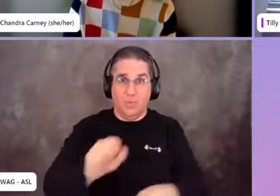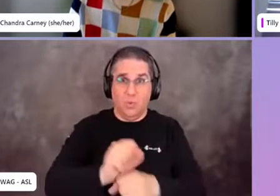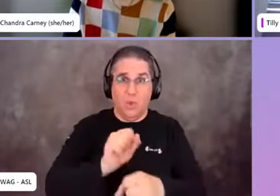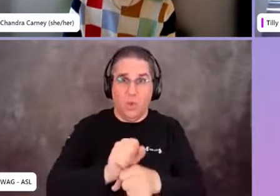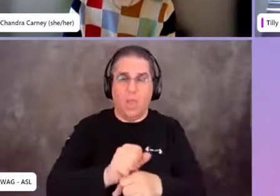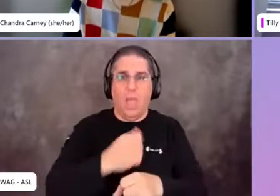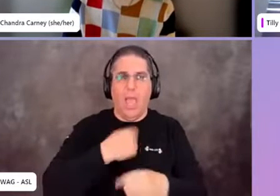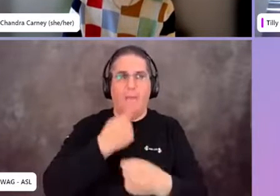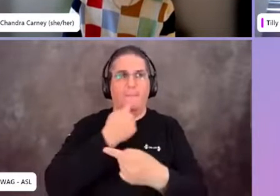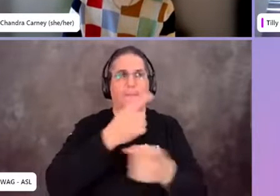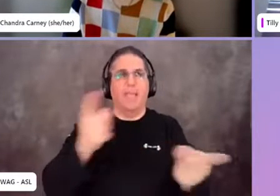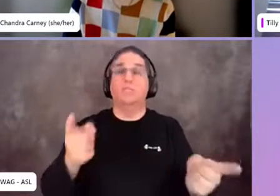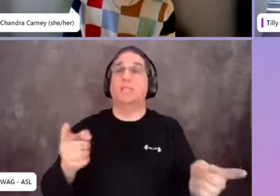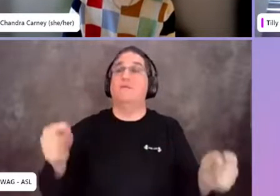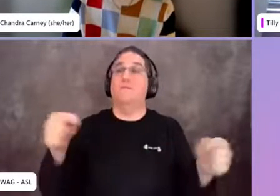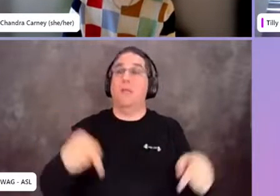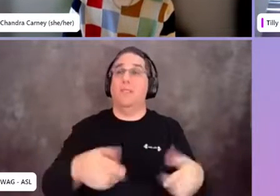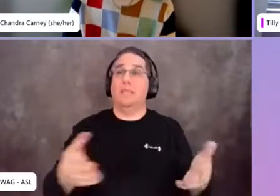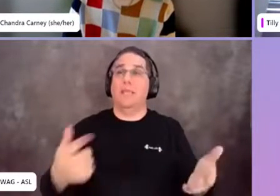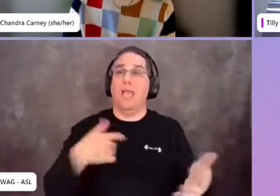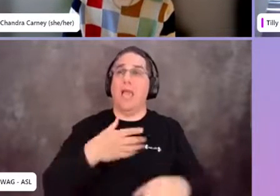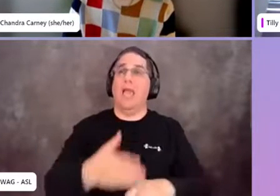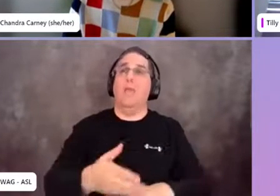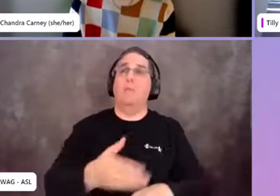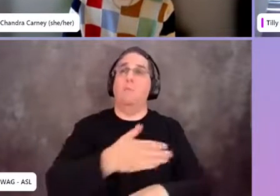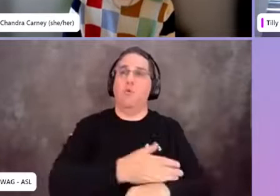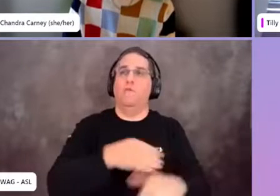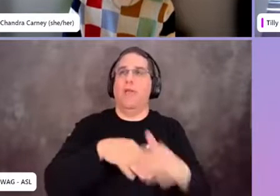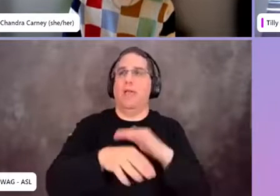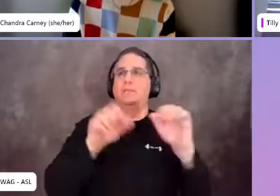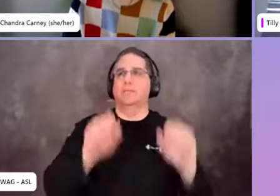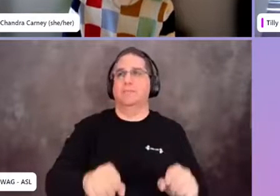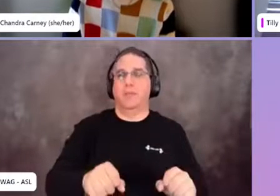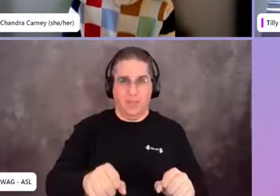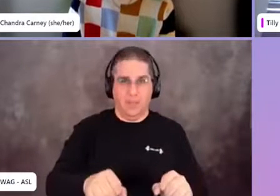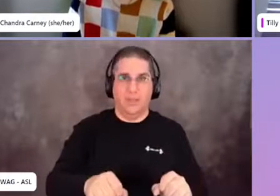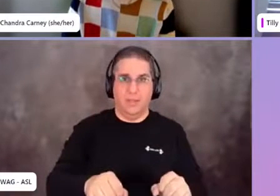improve accessibility on each PR, on each etiquette, everything I did something